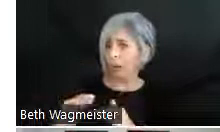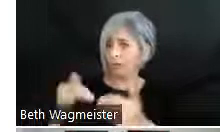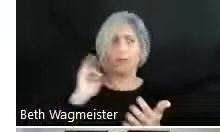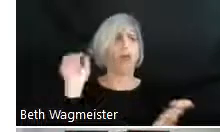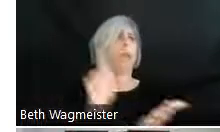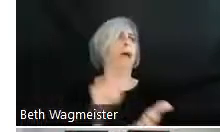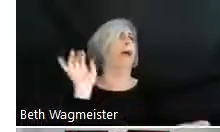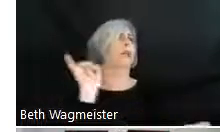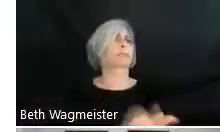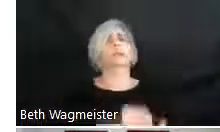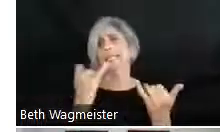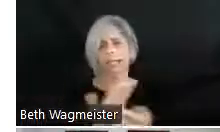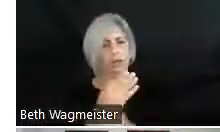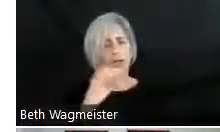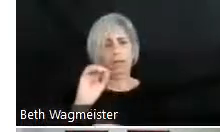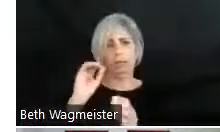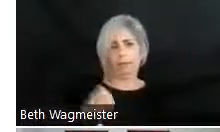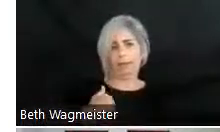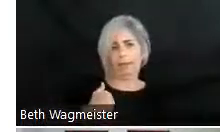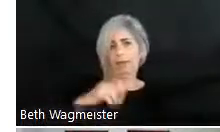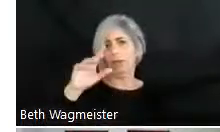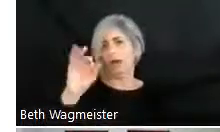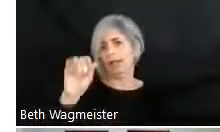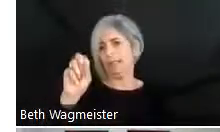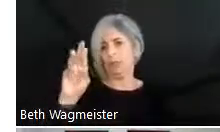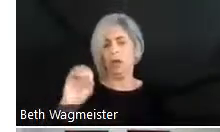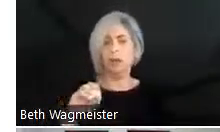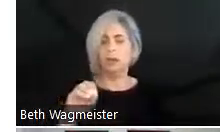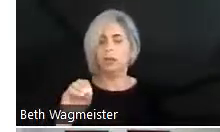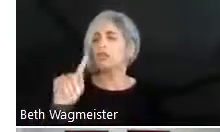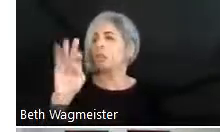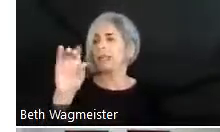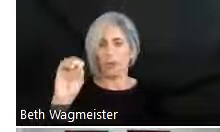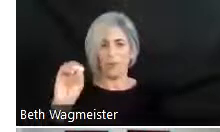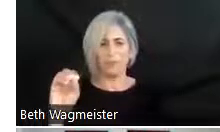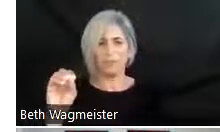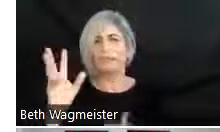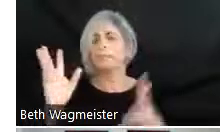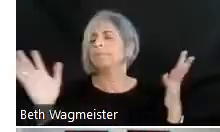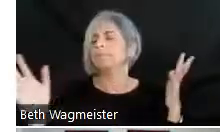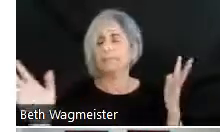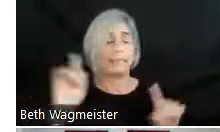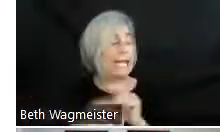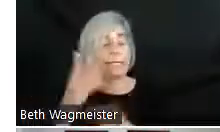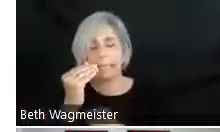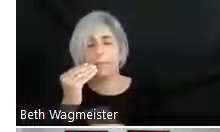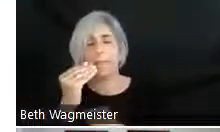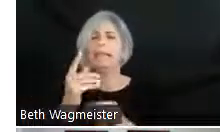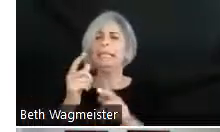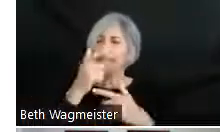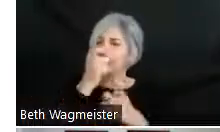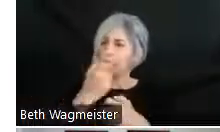Toronto. Maybe she has insomnia as well. I ask these same questions at a lot of the